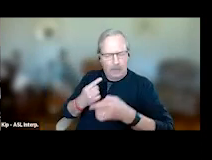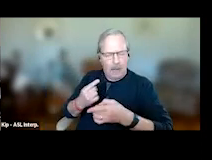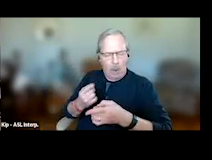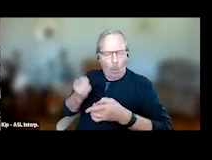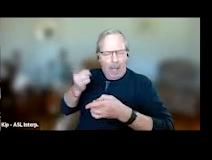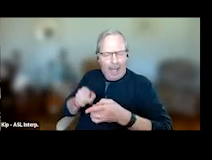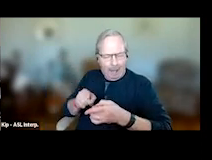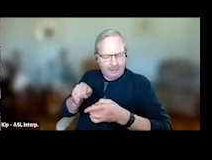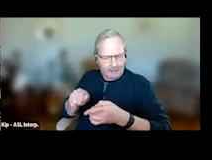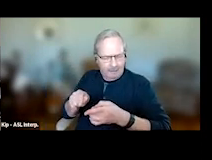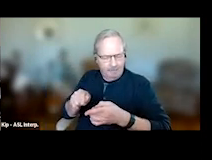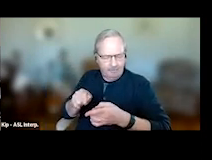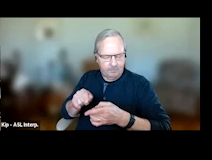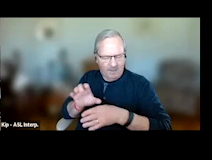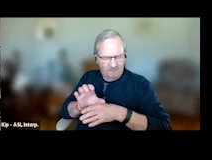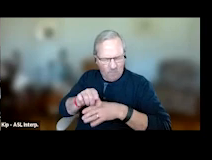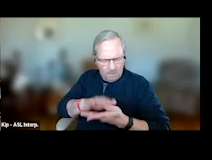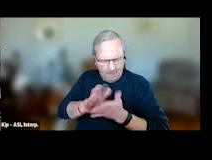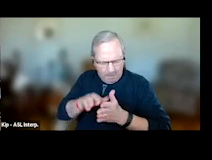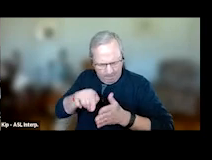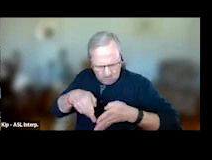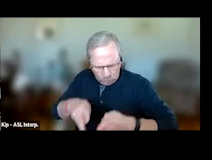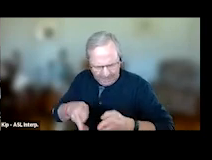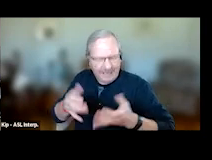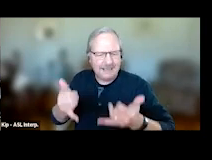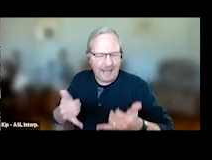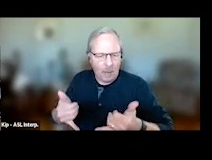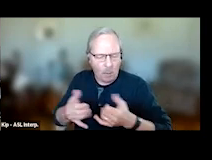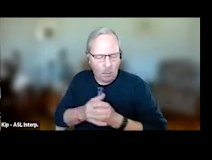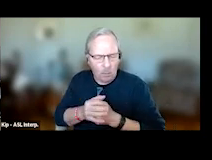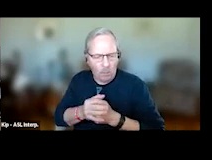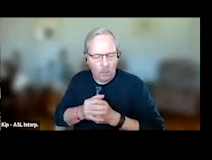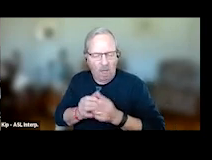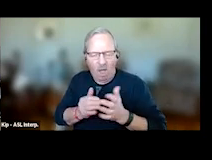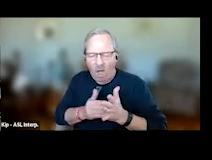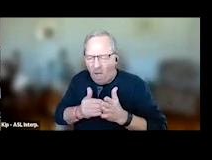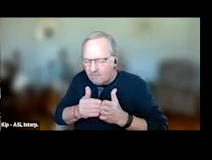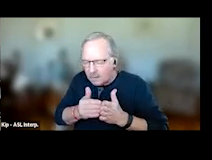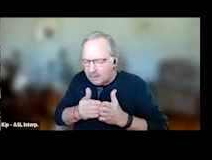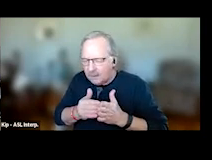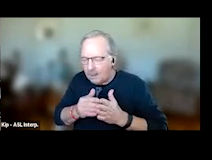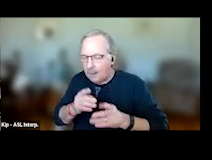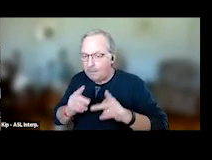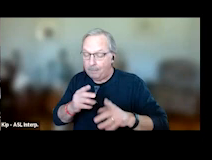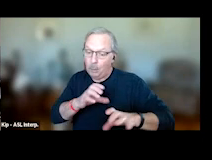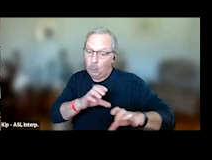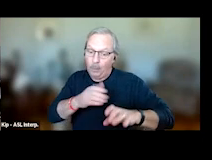that made them this way right now, right? Often people are doing the best that they can